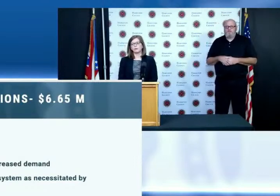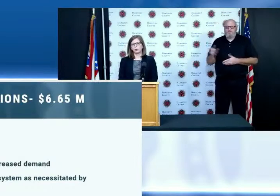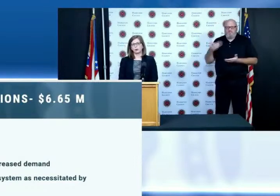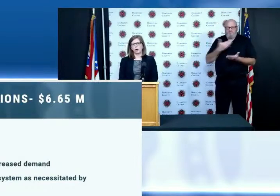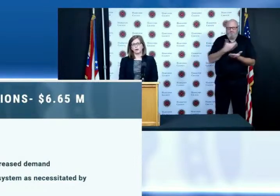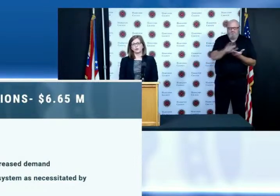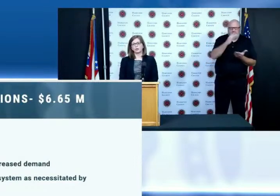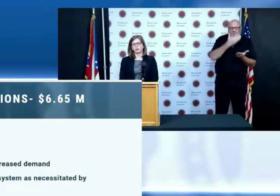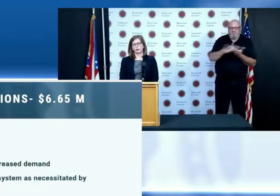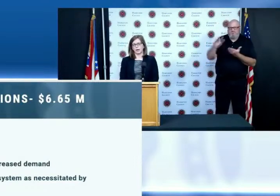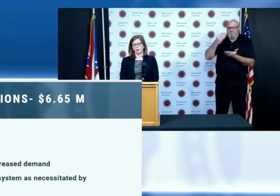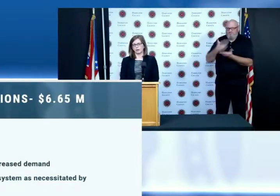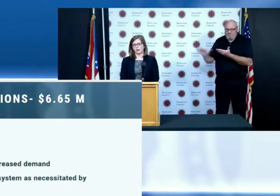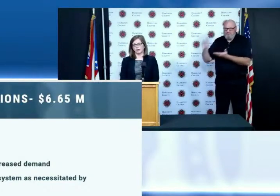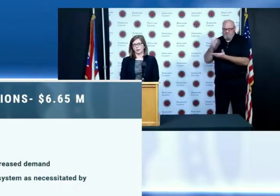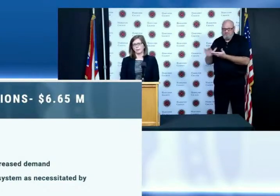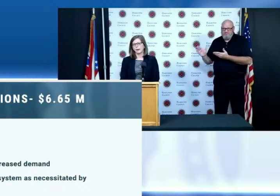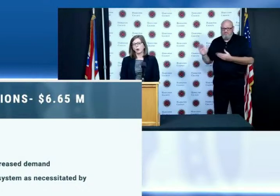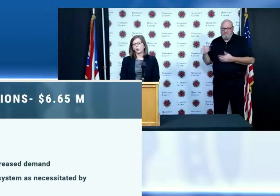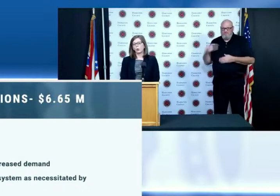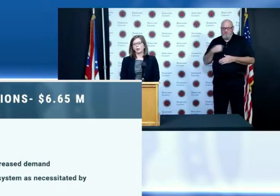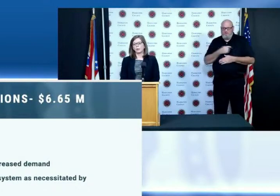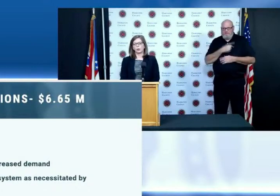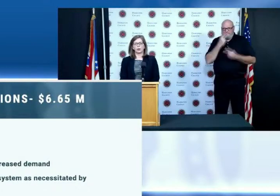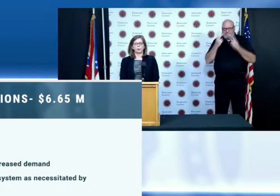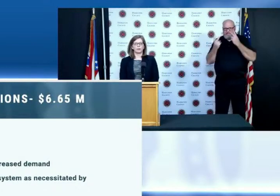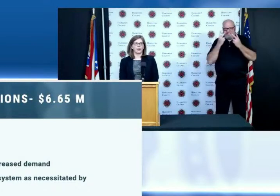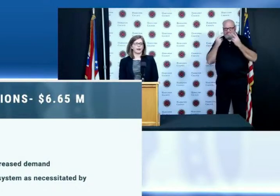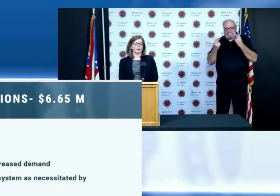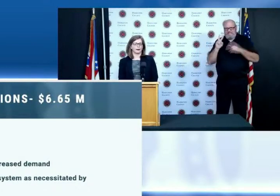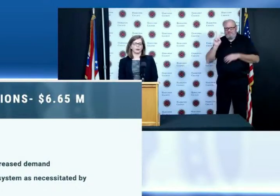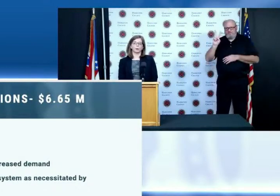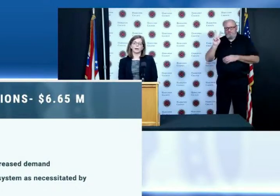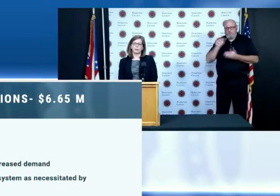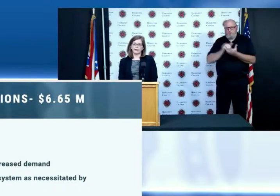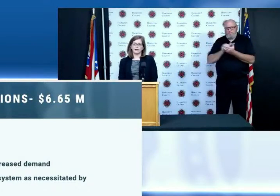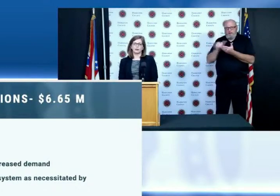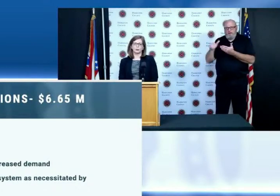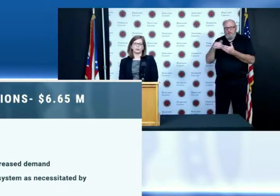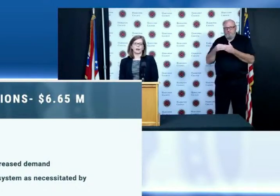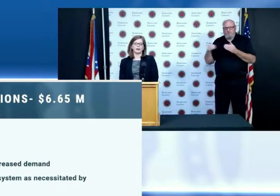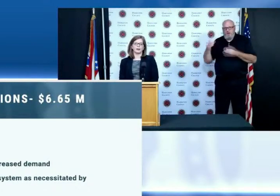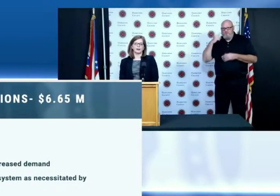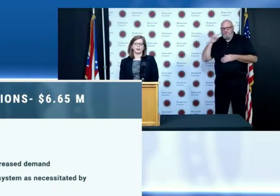food costs just for Hamilton County we wanna we wanna provide are recommending to provide a